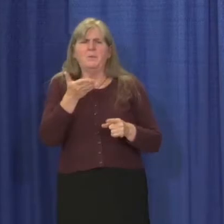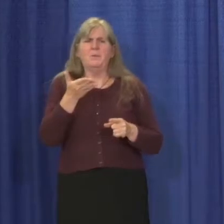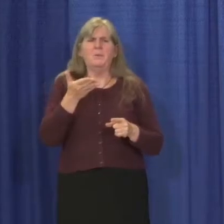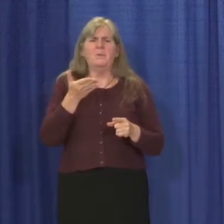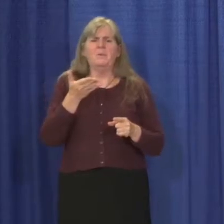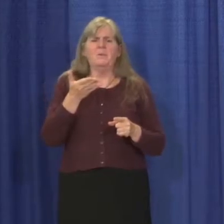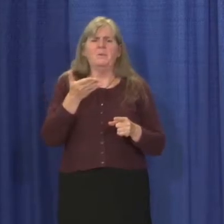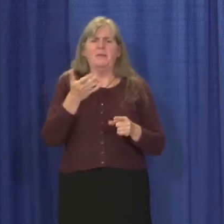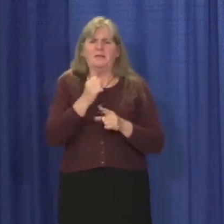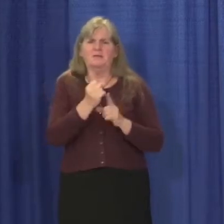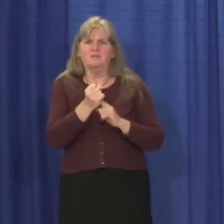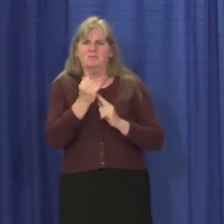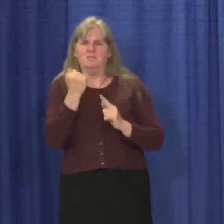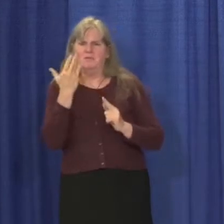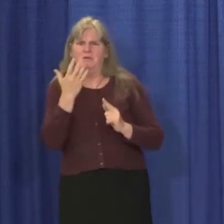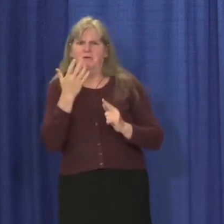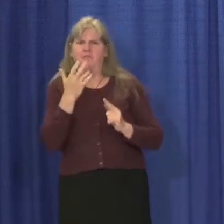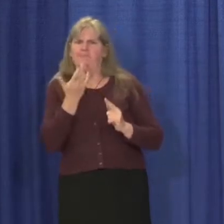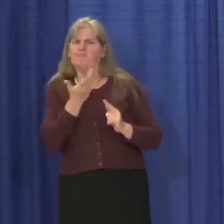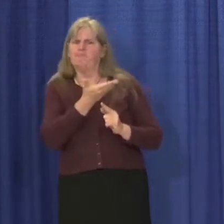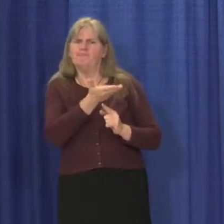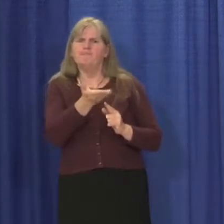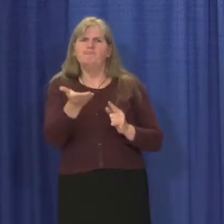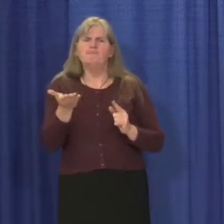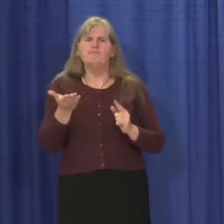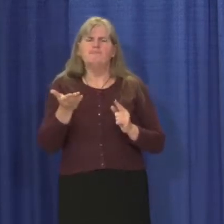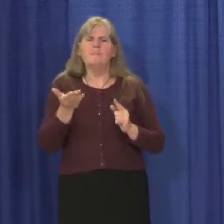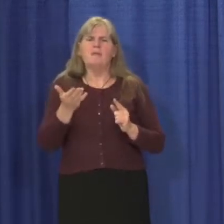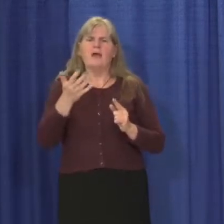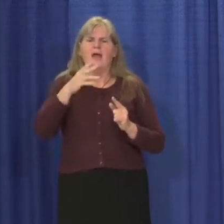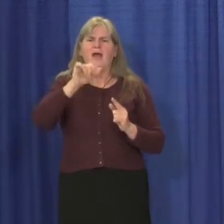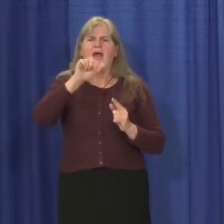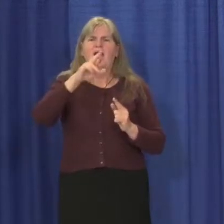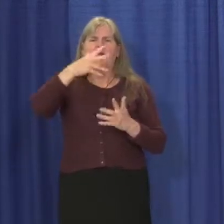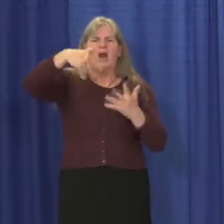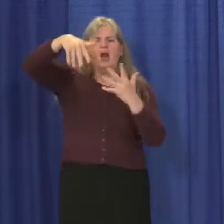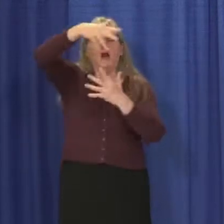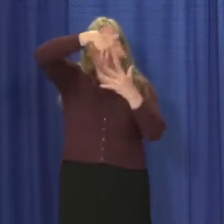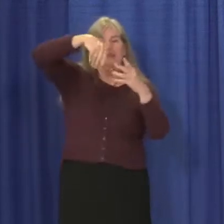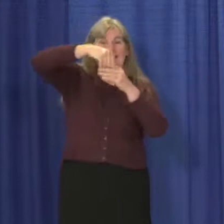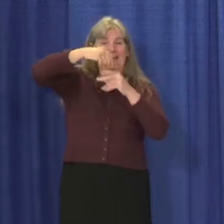circumstances, you aren't sure about the ventilation or vaccine